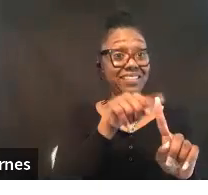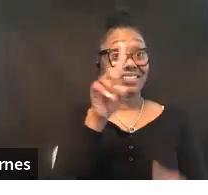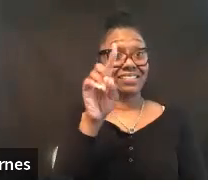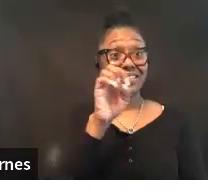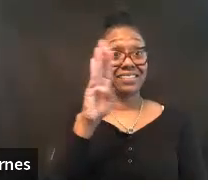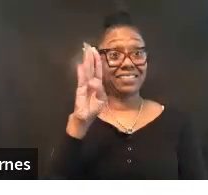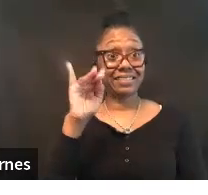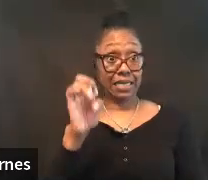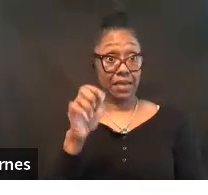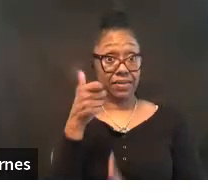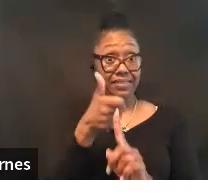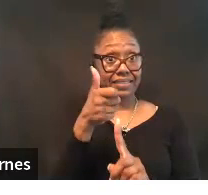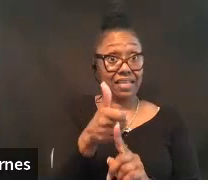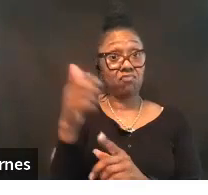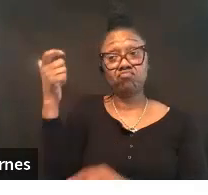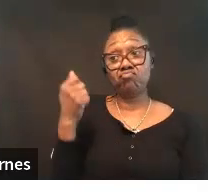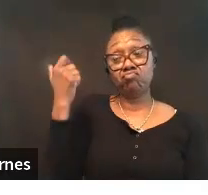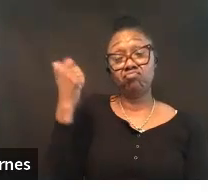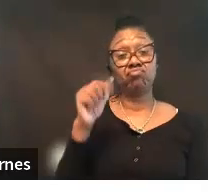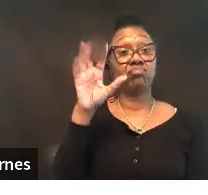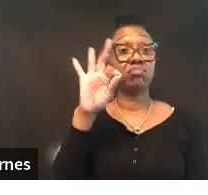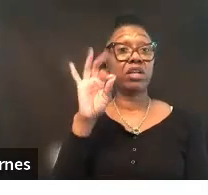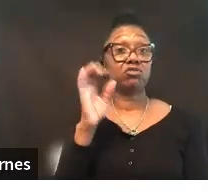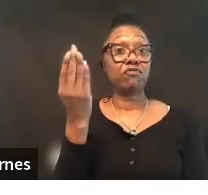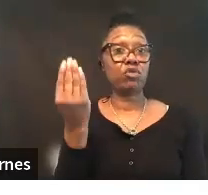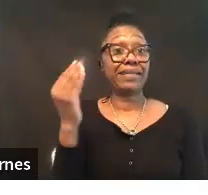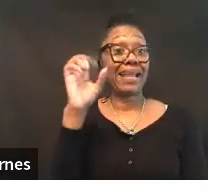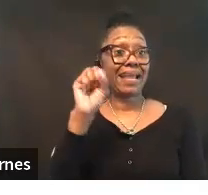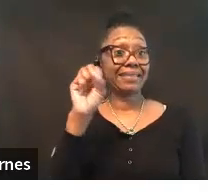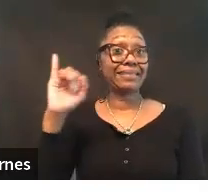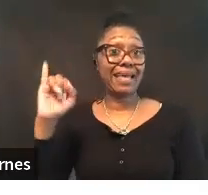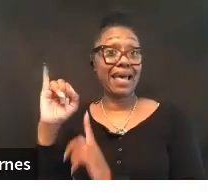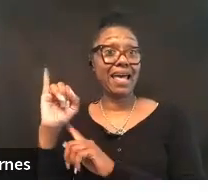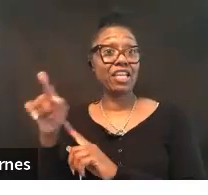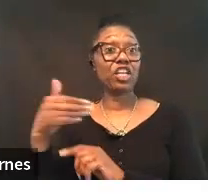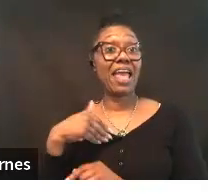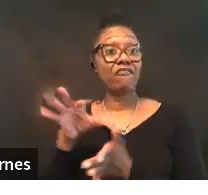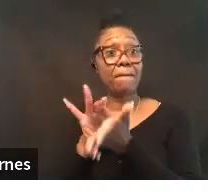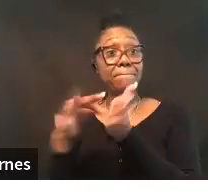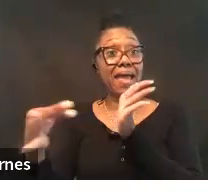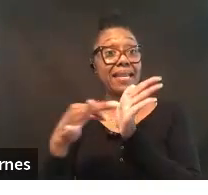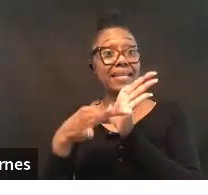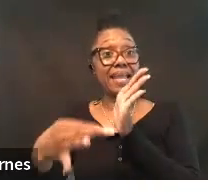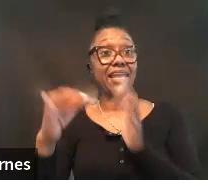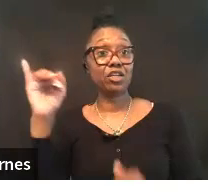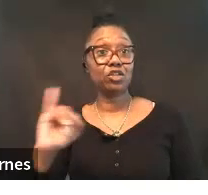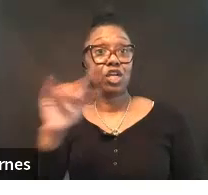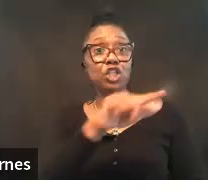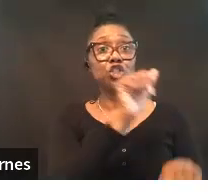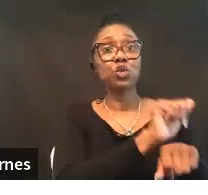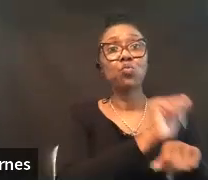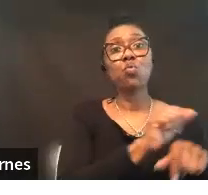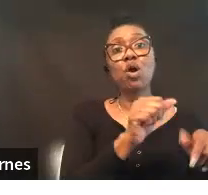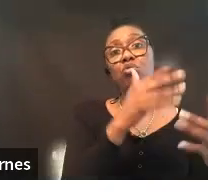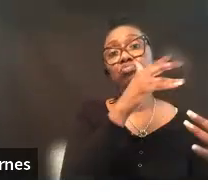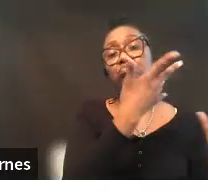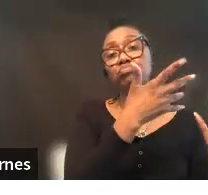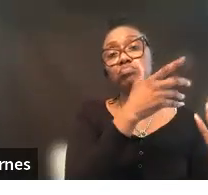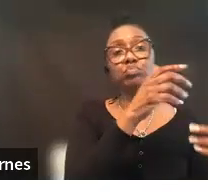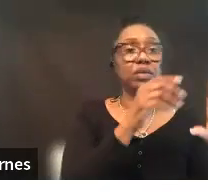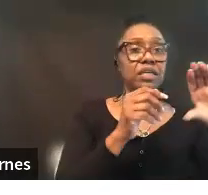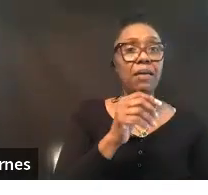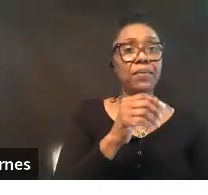She began working for a social service agency earning about $640 a month. Because of our disability, she takes power transit.